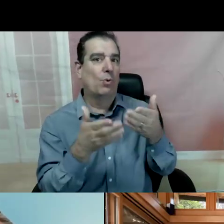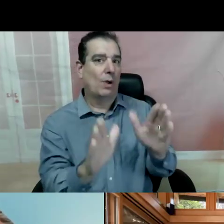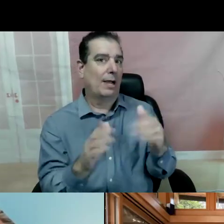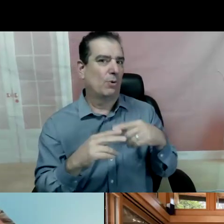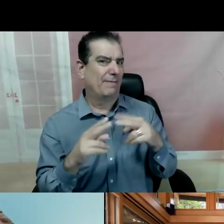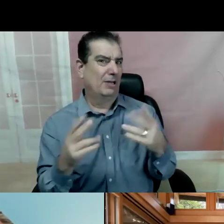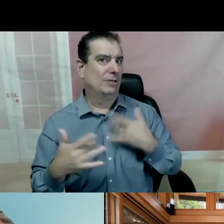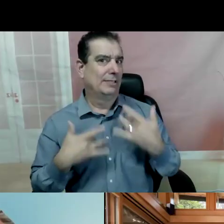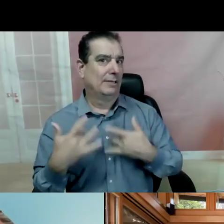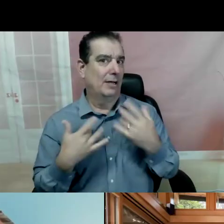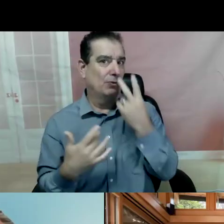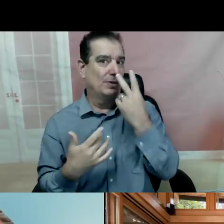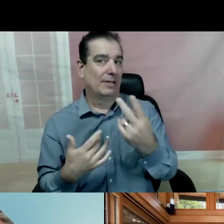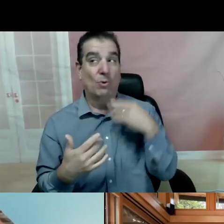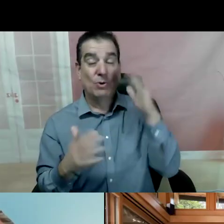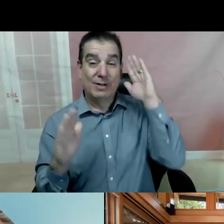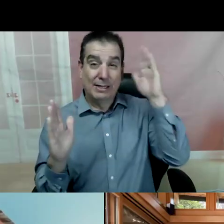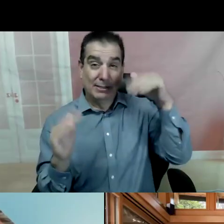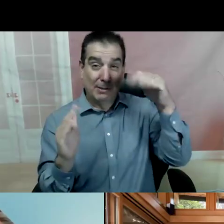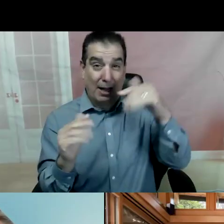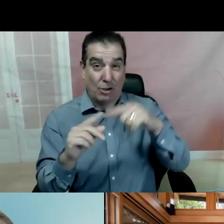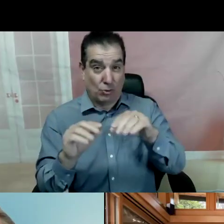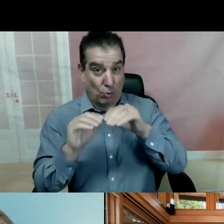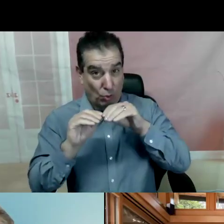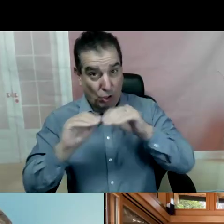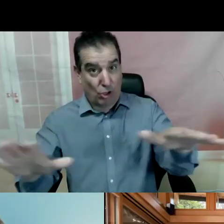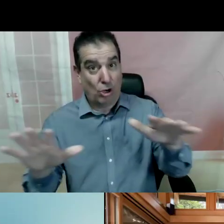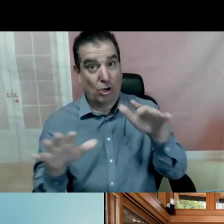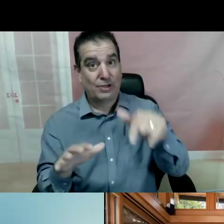them to different steps. Really depends on what their needs are, but it is so exciting to see.